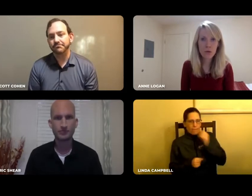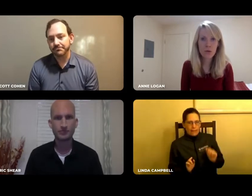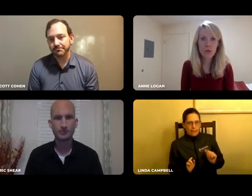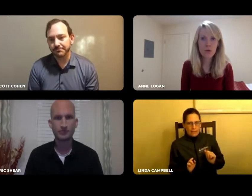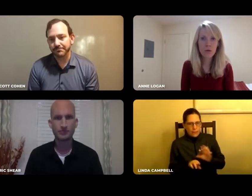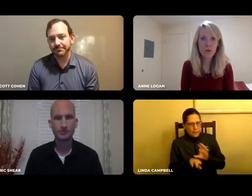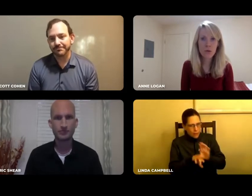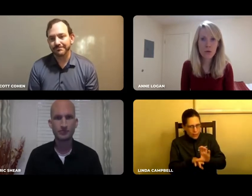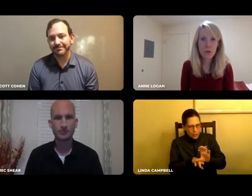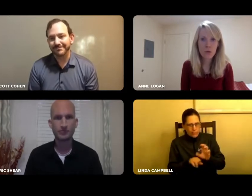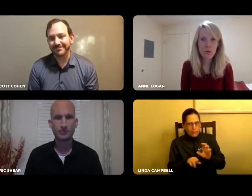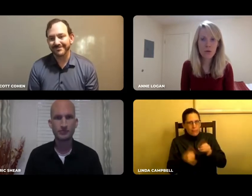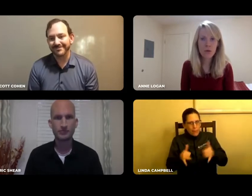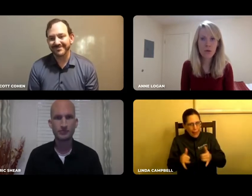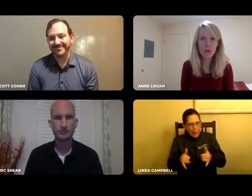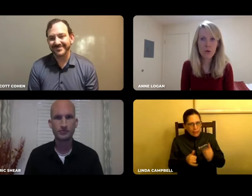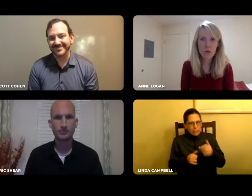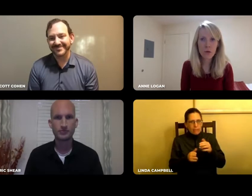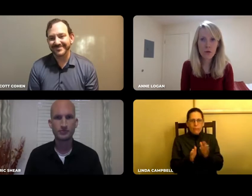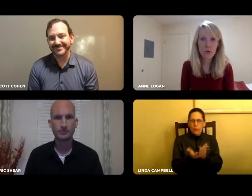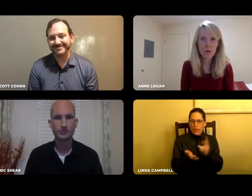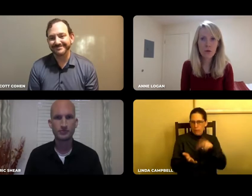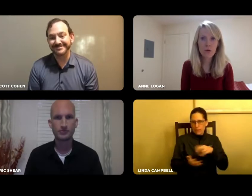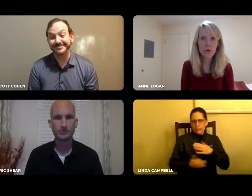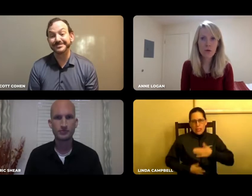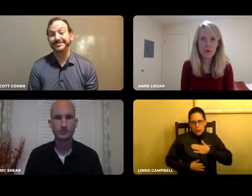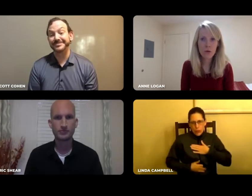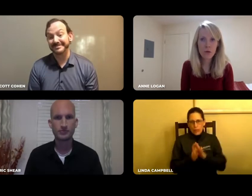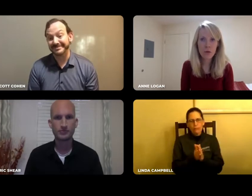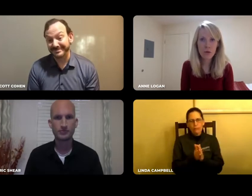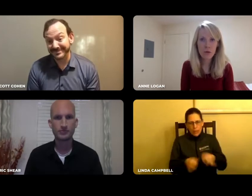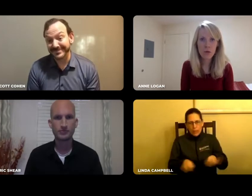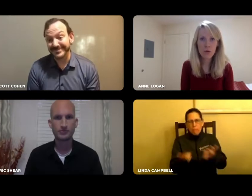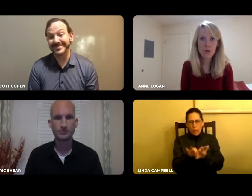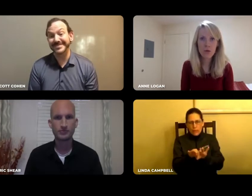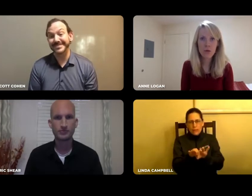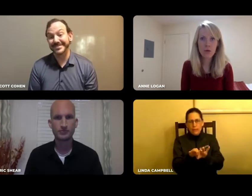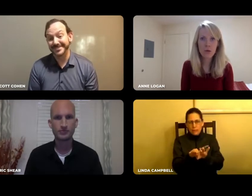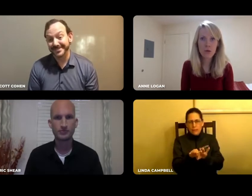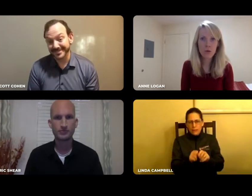Don't ever force it. Make it fun, play with it.